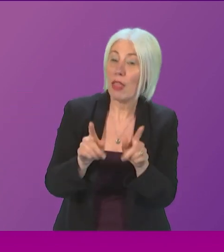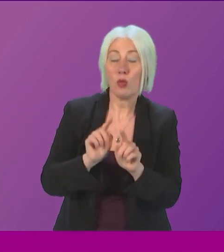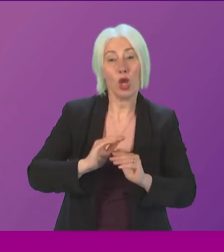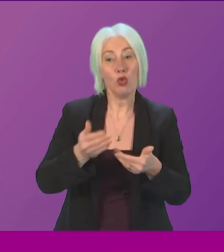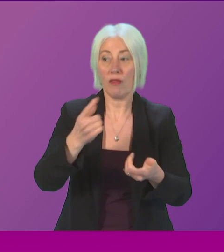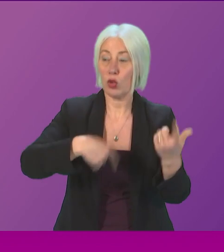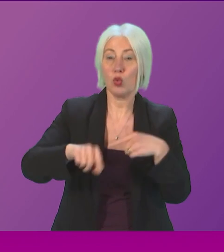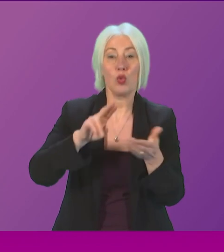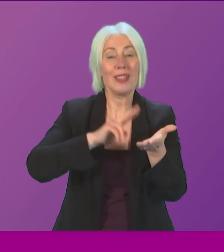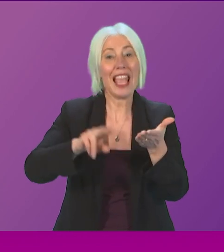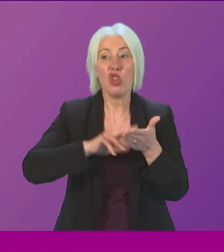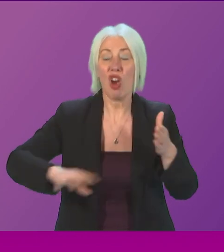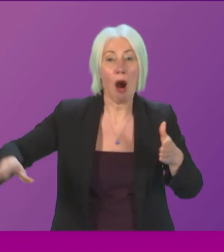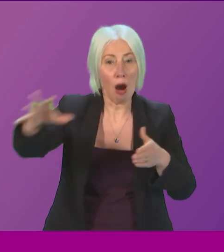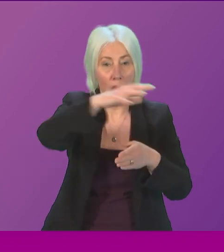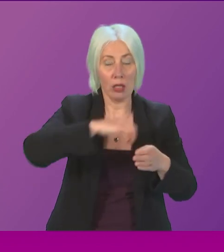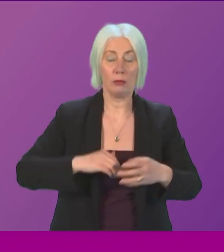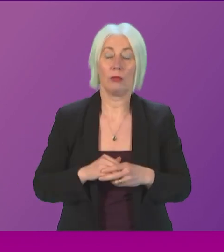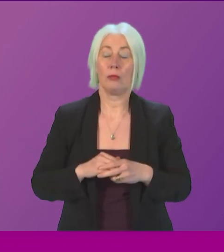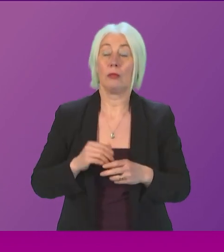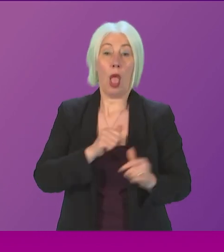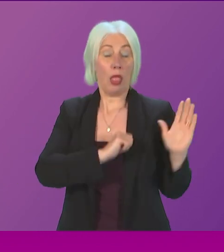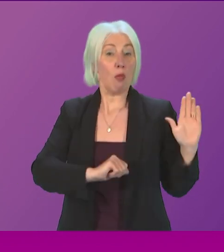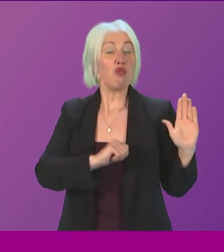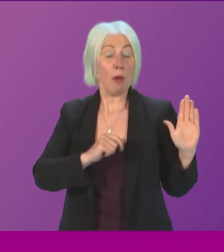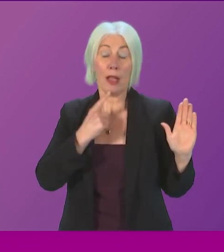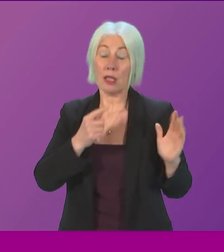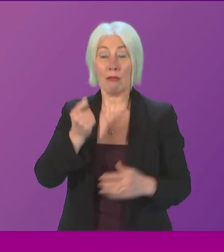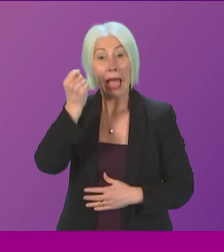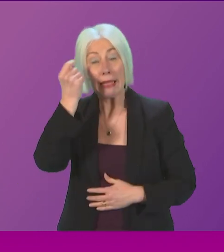Through that promise, His Majesty is continuing with the ideals and values of monarchy that